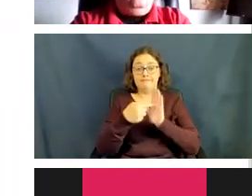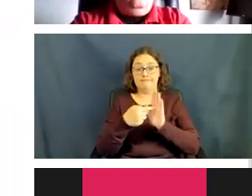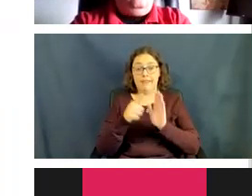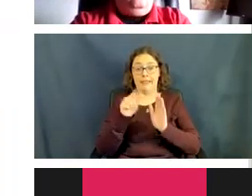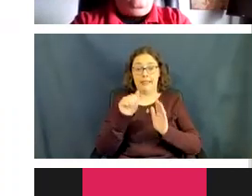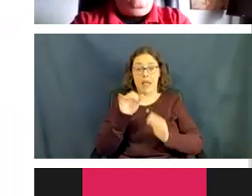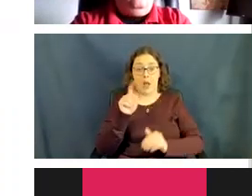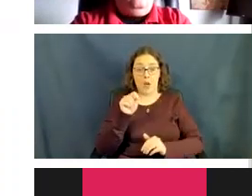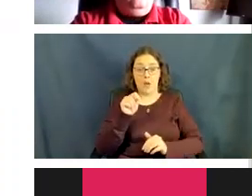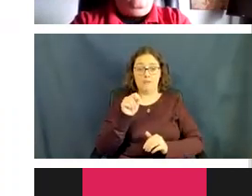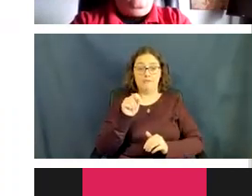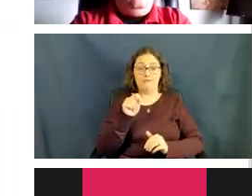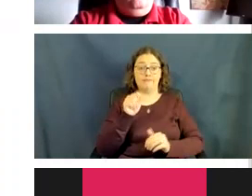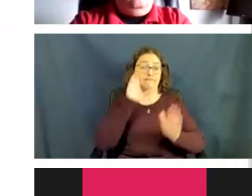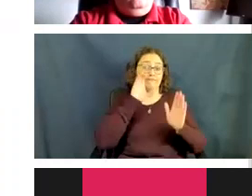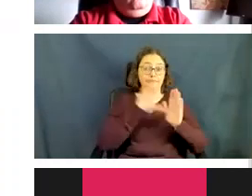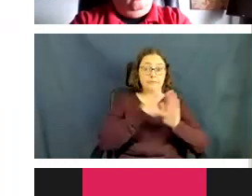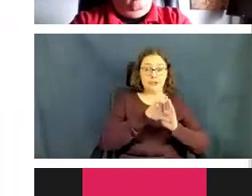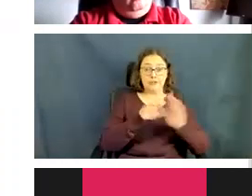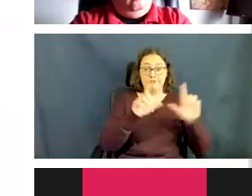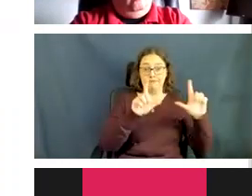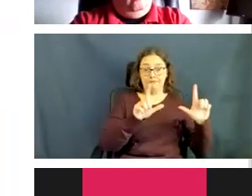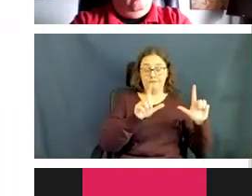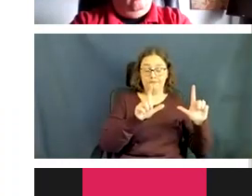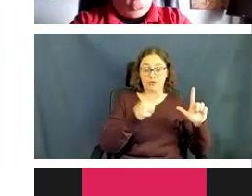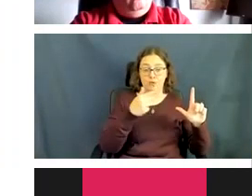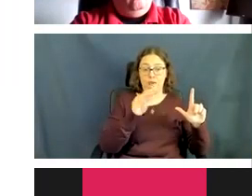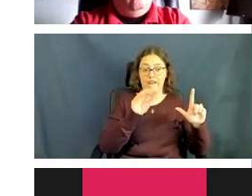It says links, links very, change. Click change.